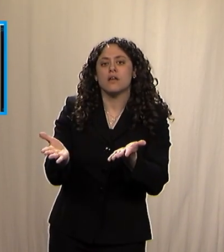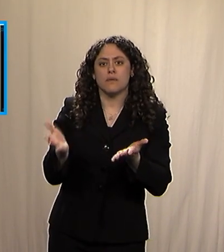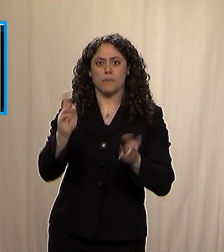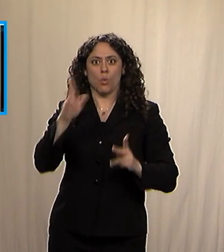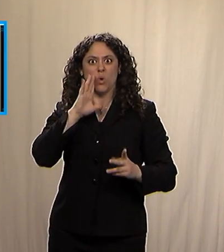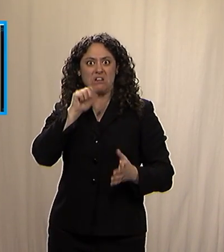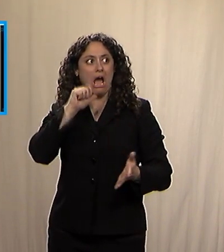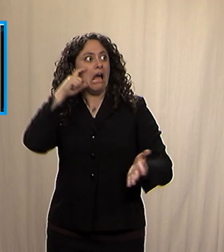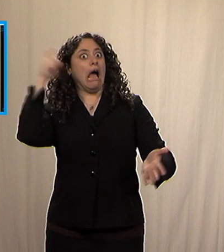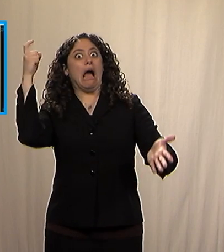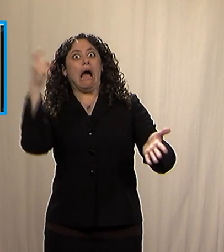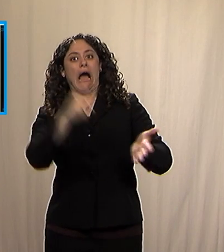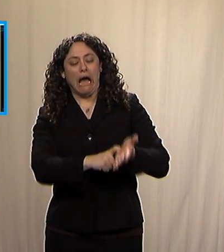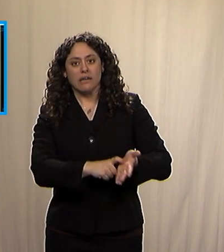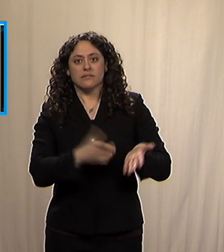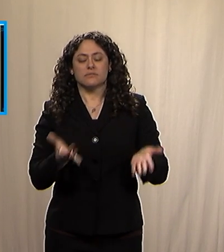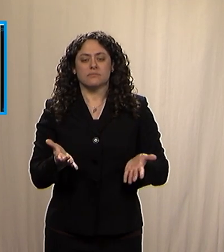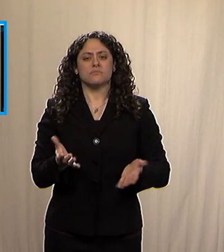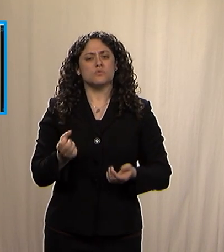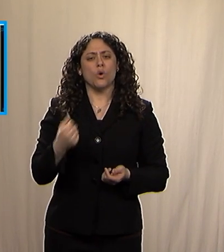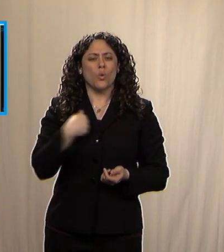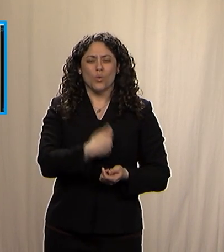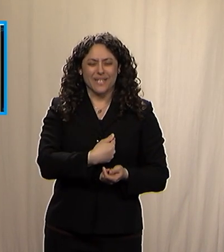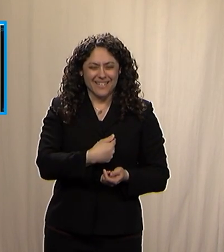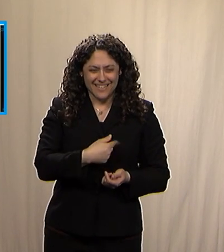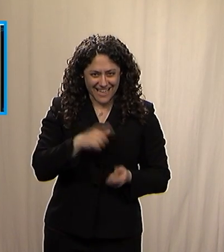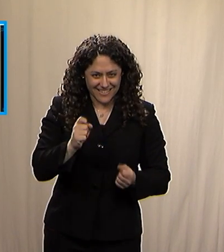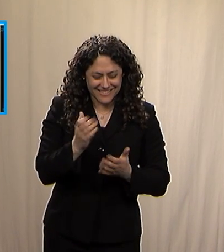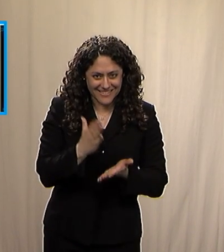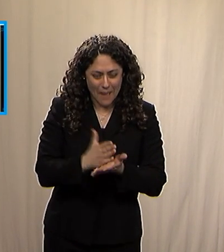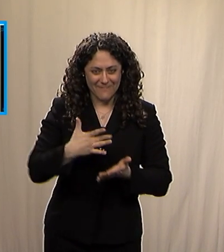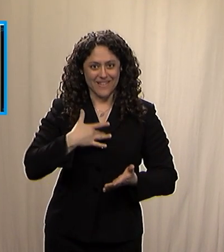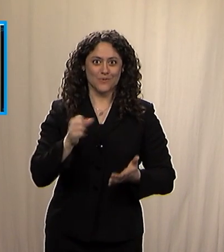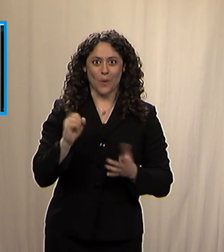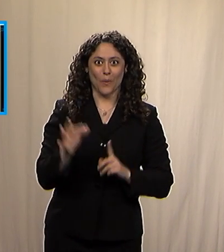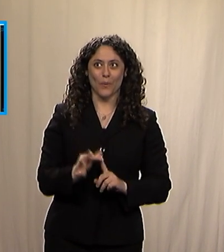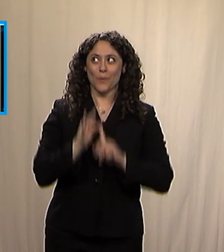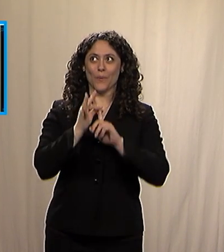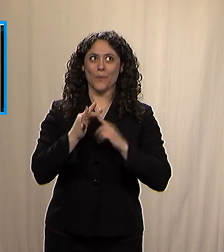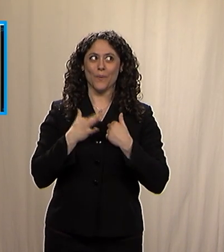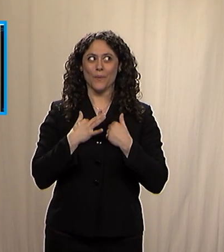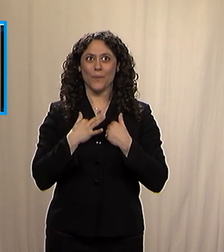and stops making us feel so special.